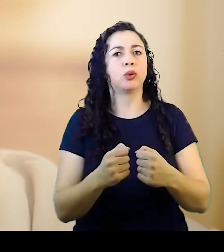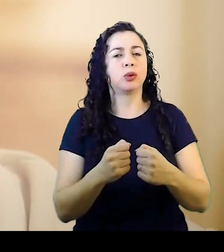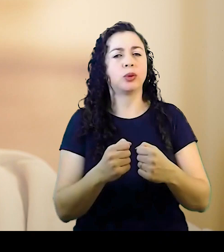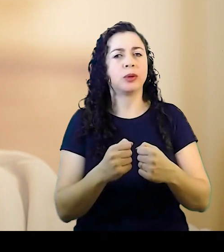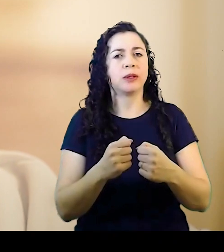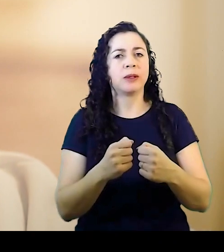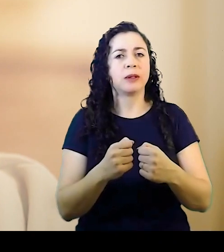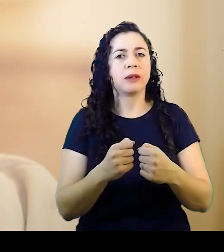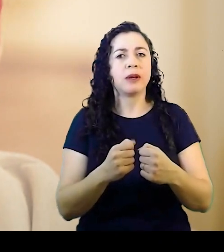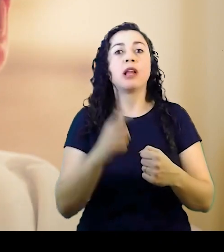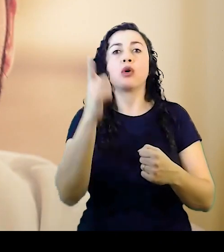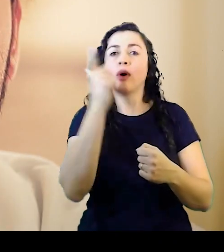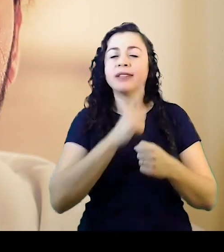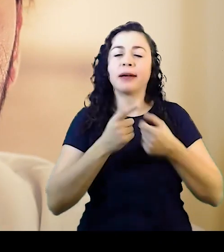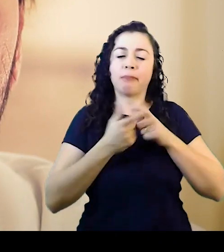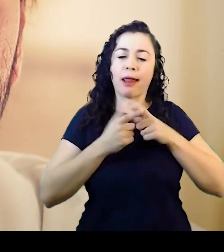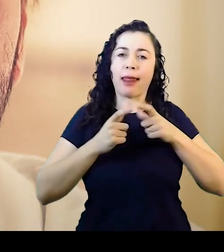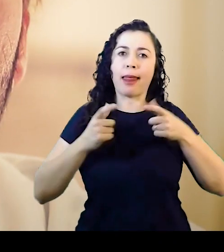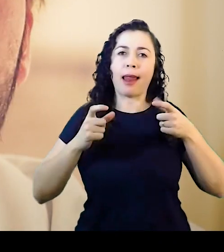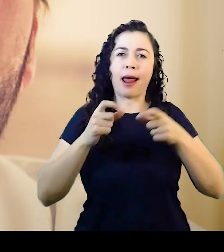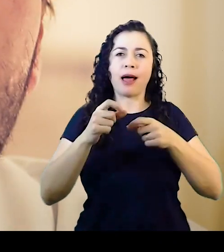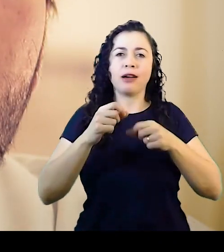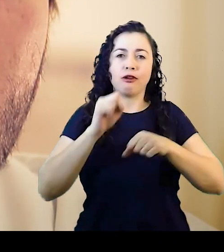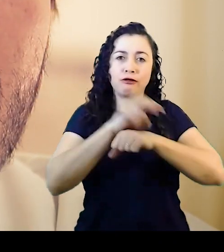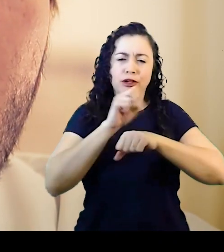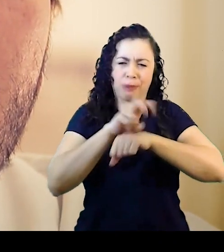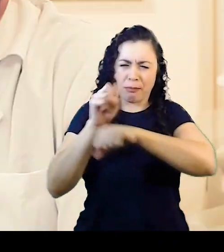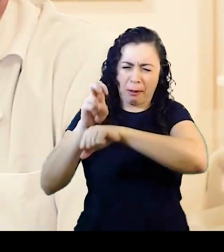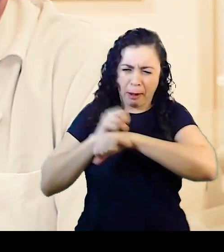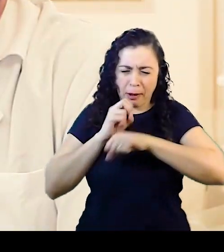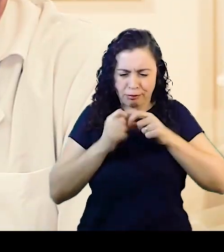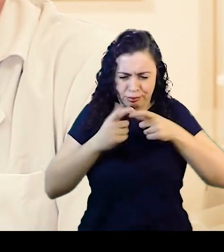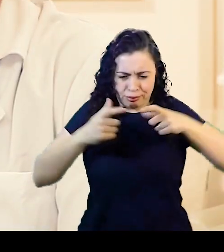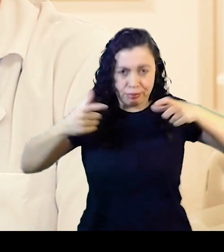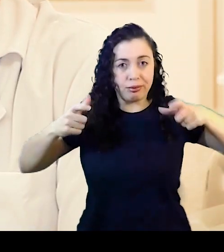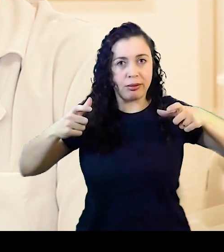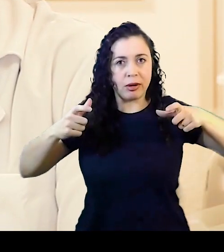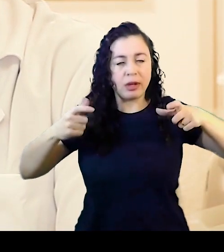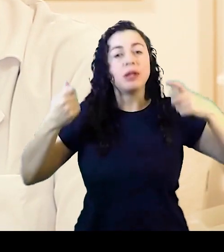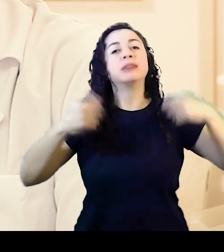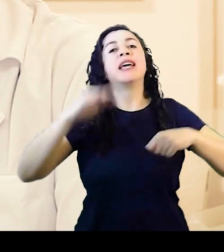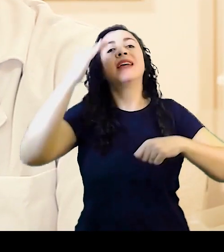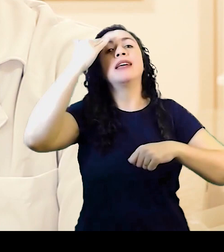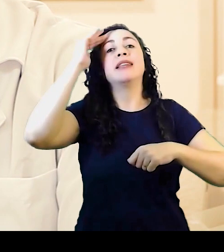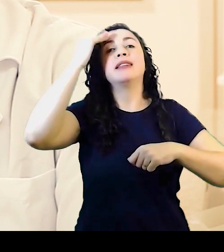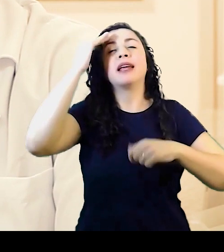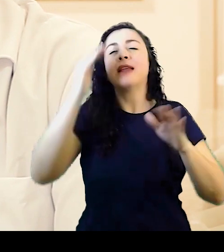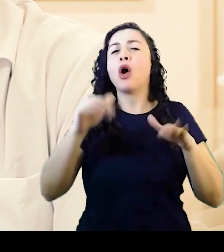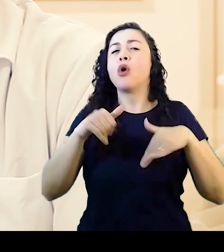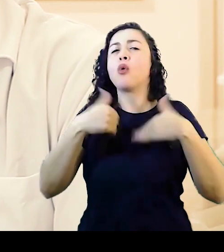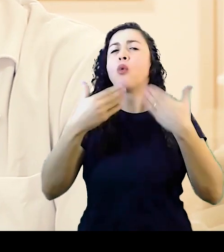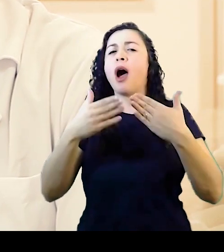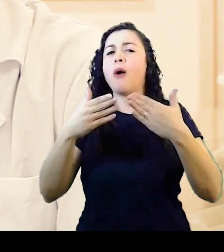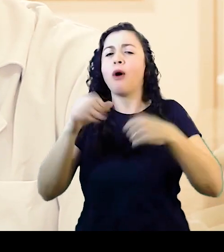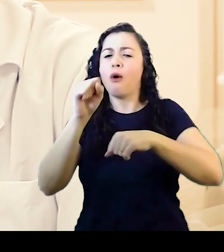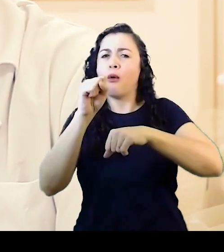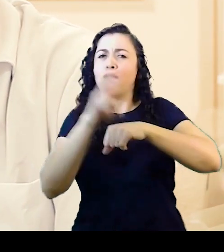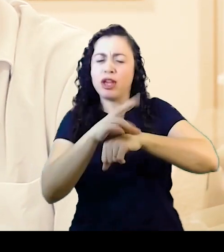So, the idea is for us to understand which of these carbon sources,